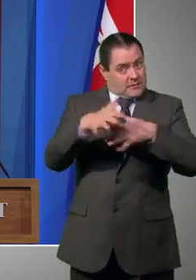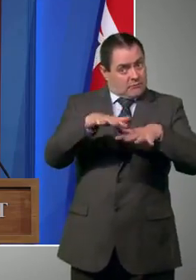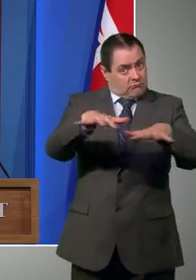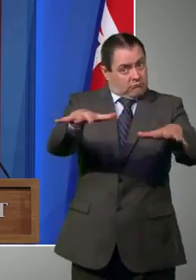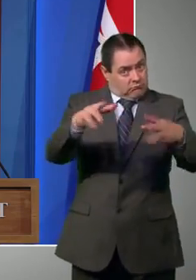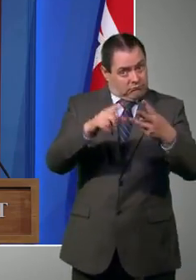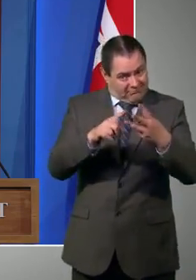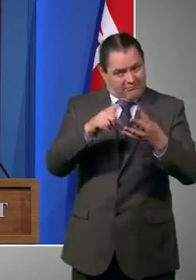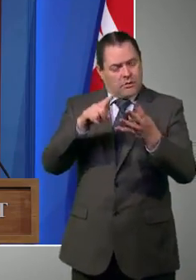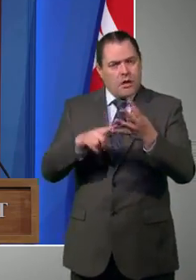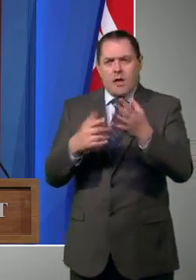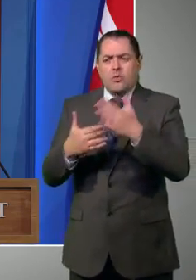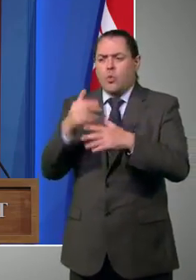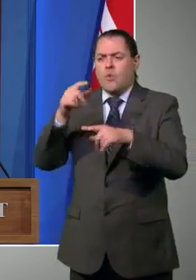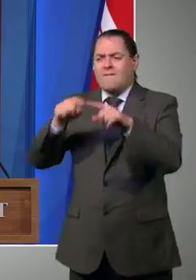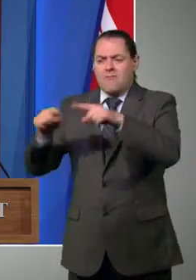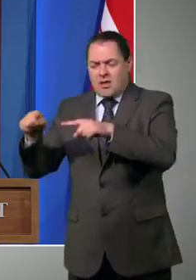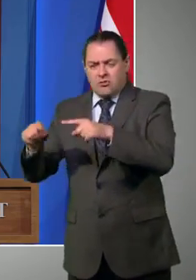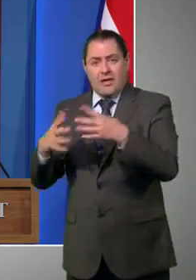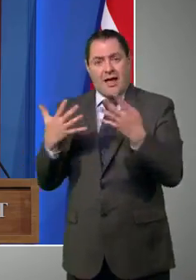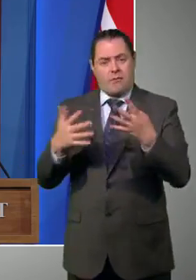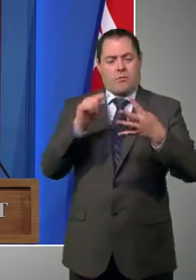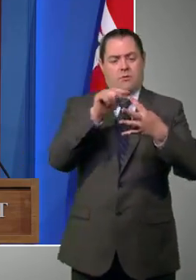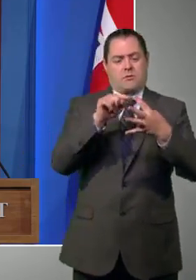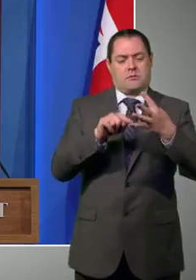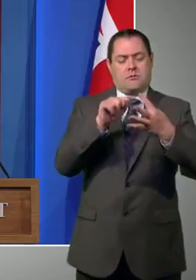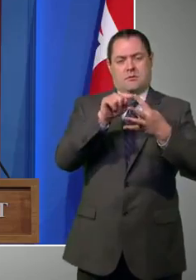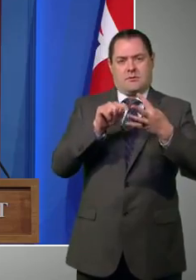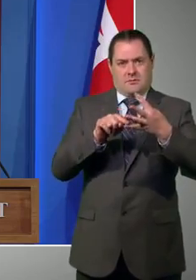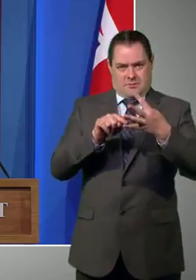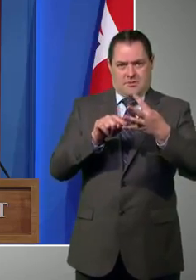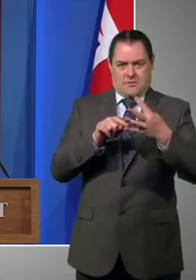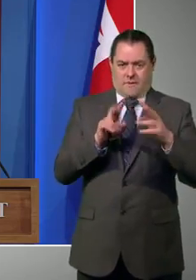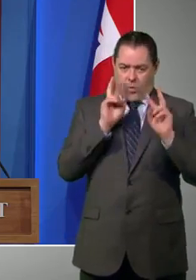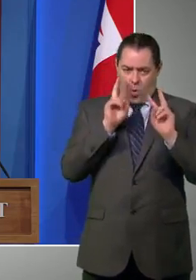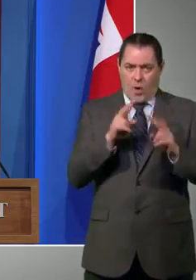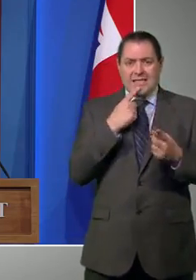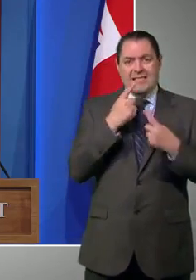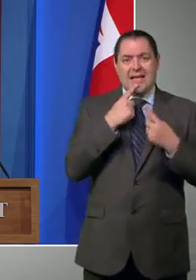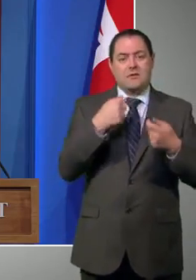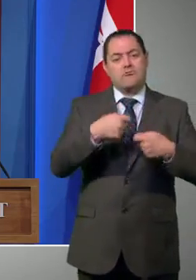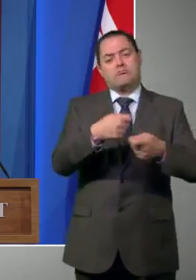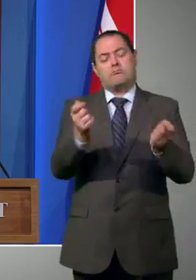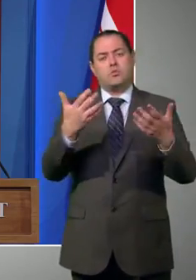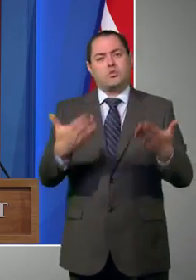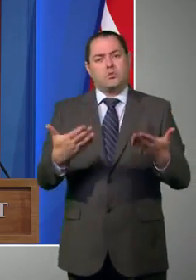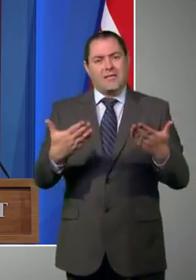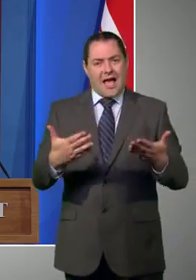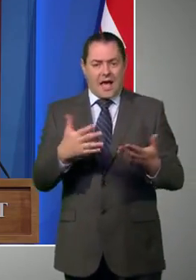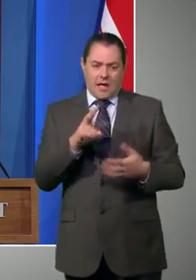first part and the last part and if you just look at the pure data, which is out today,